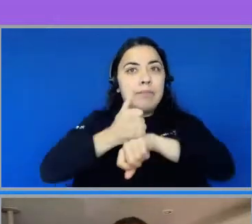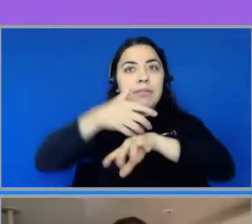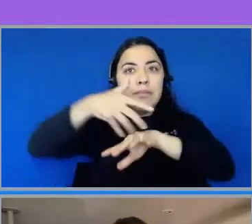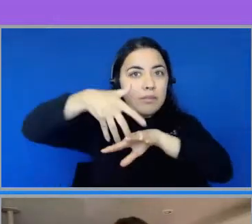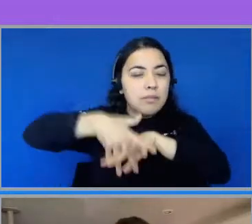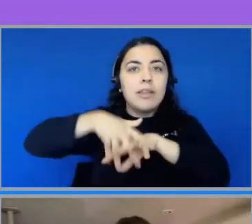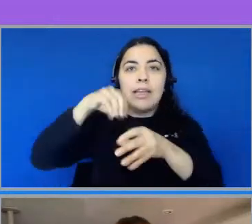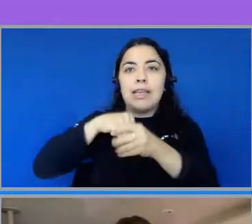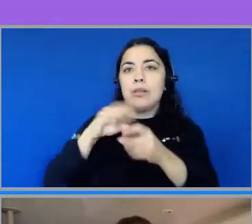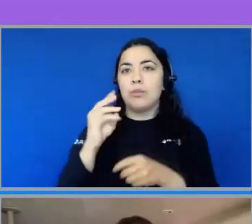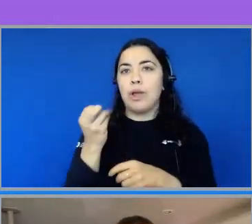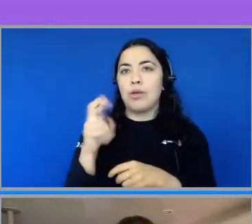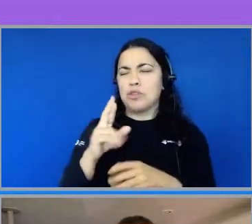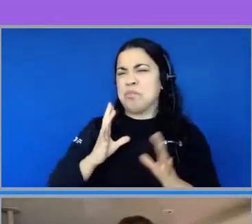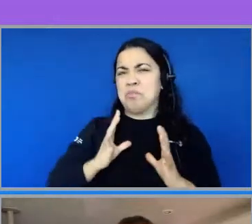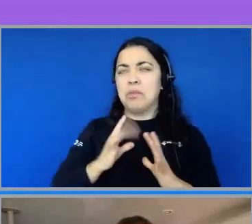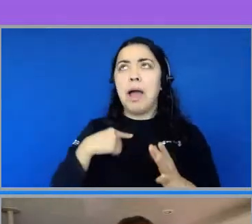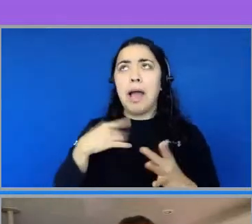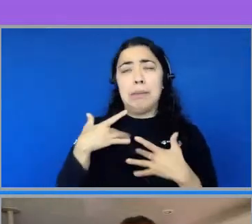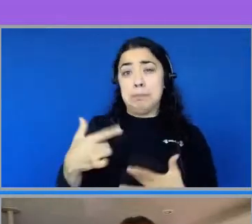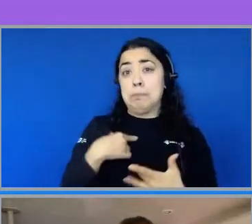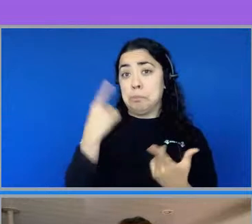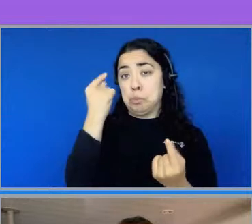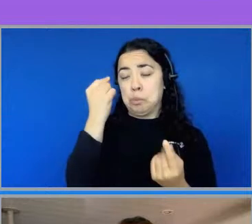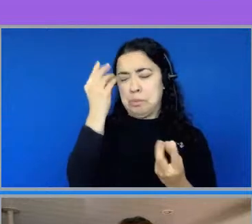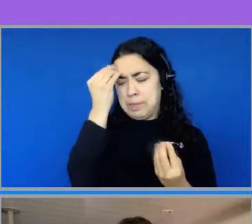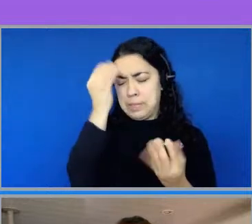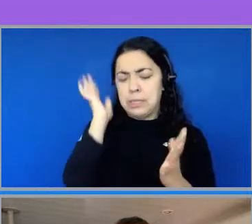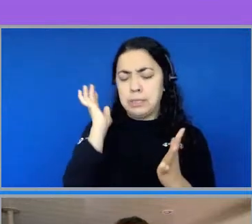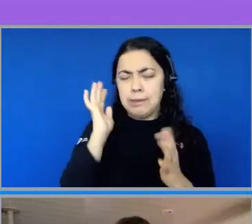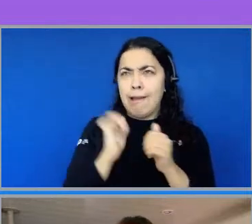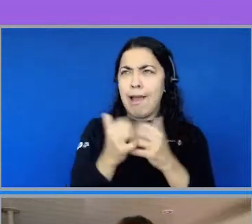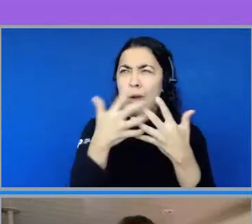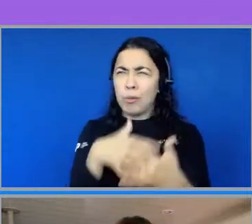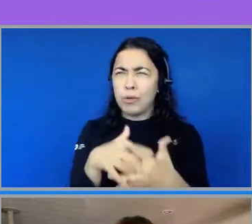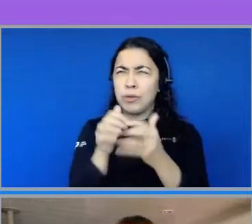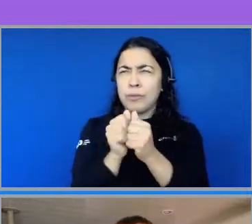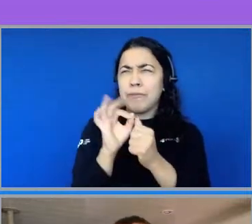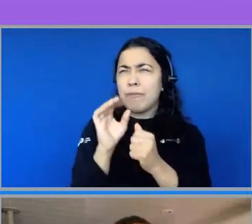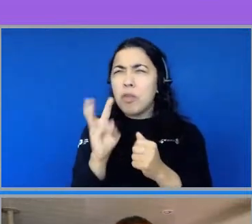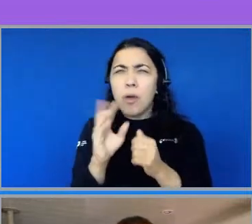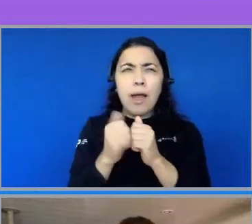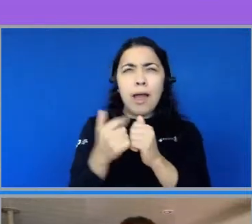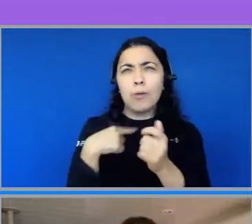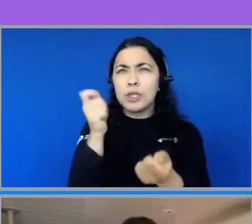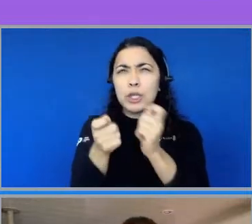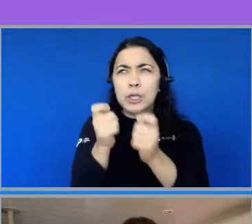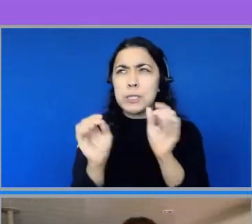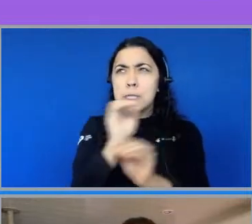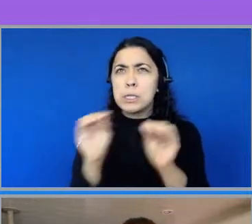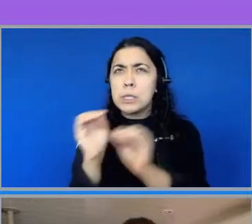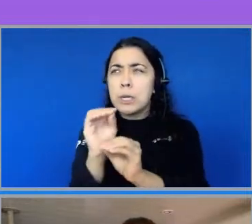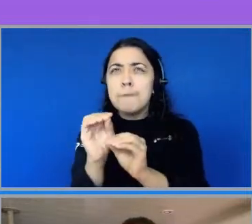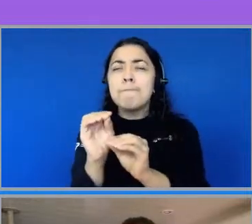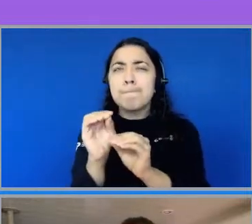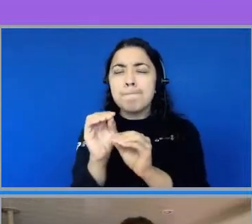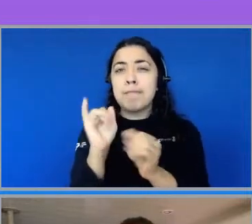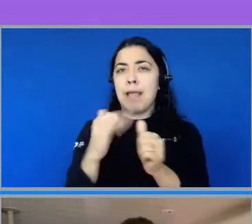in the browser. And so I typically think, well, how would this work in terms of the flow